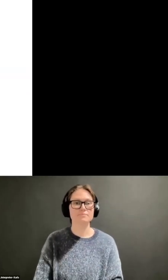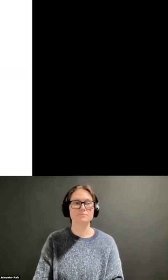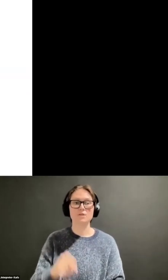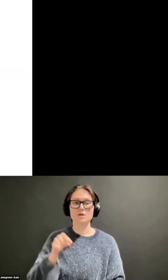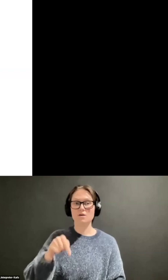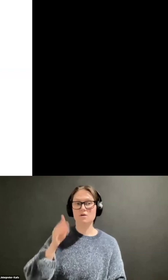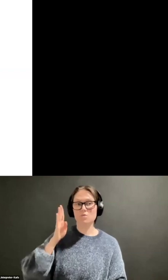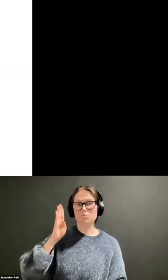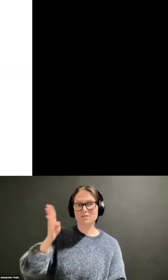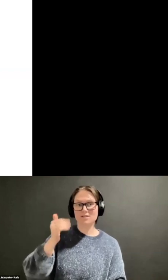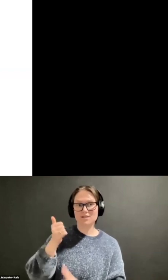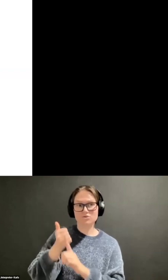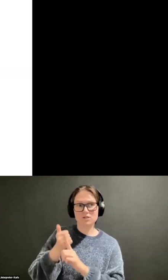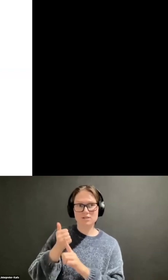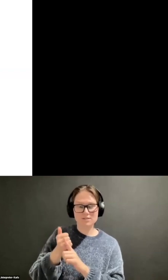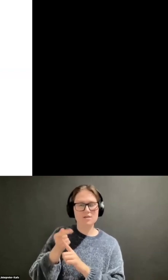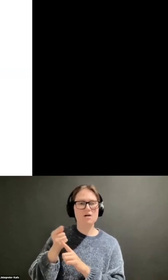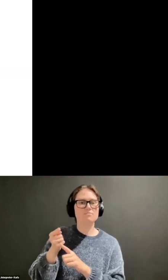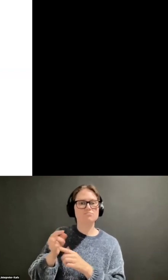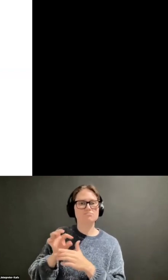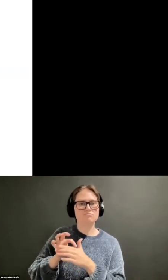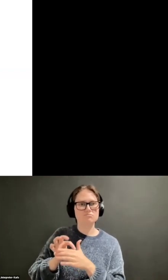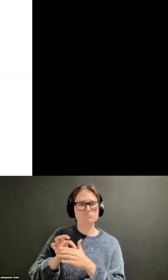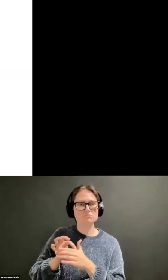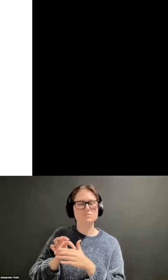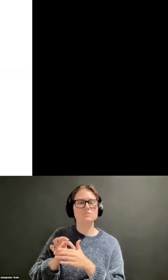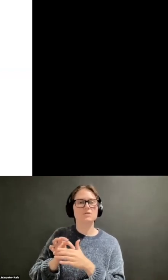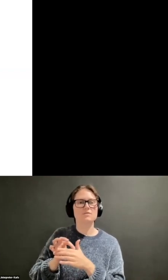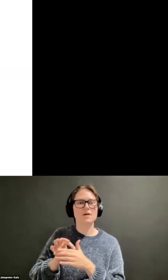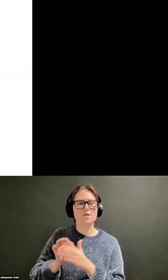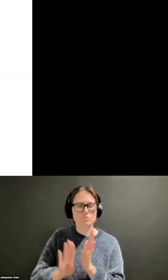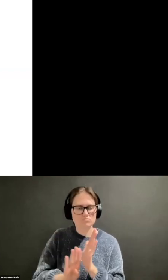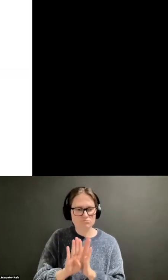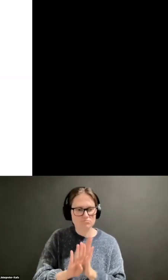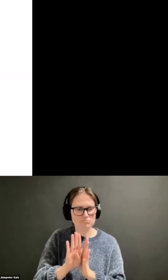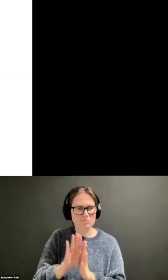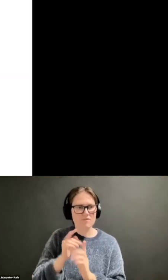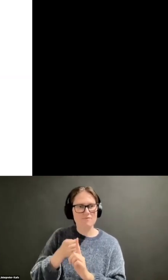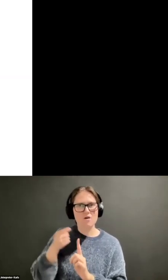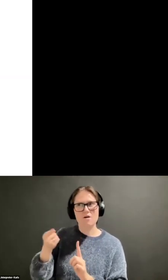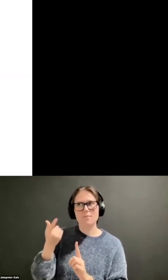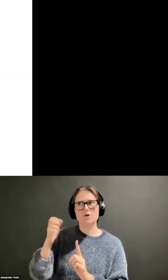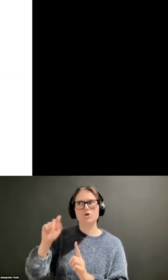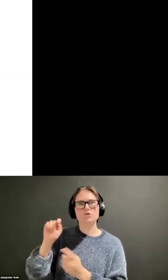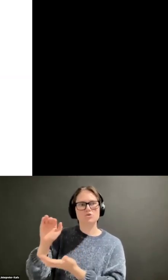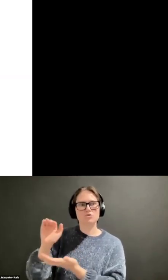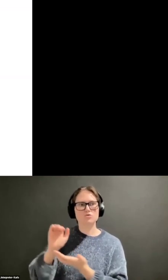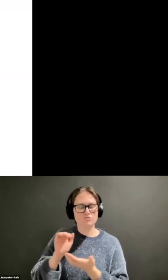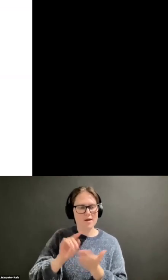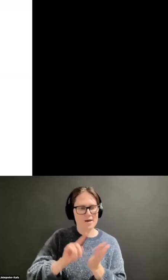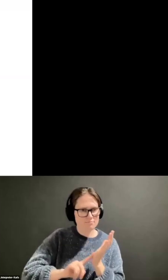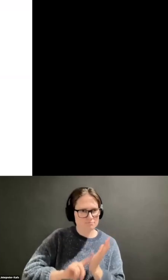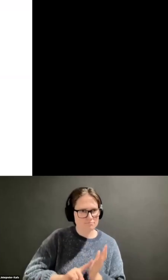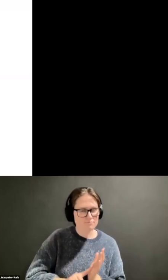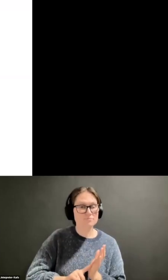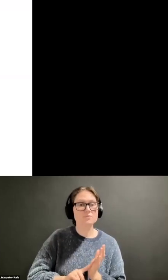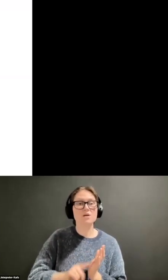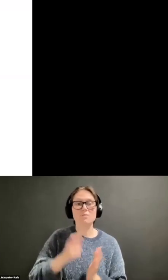were developed under a grant from NIDILRR, the views expressed today by our panelists, our moderator,